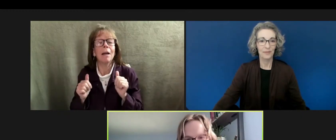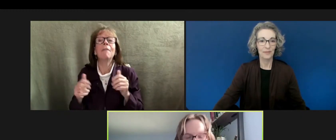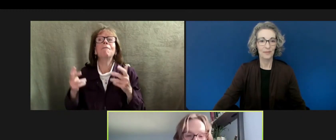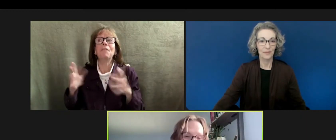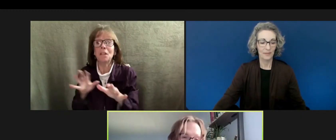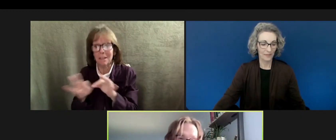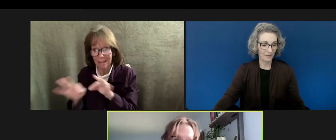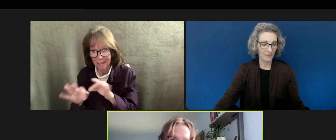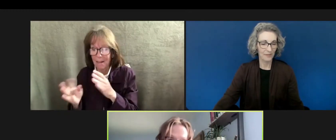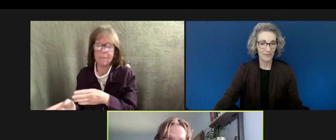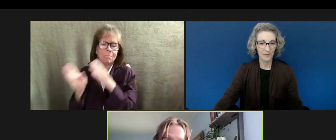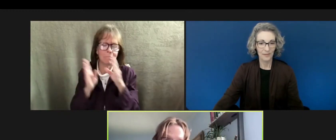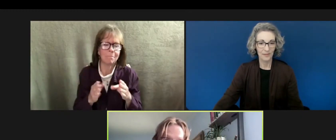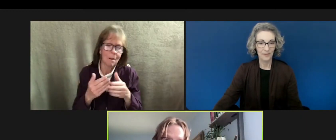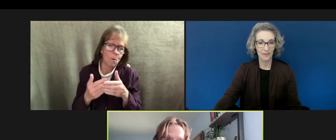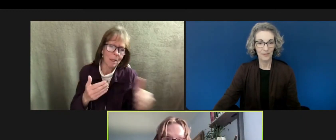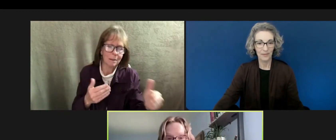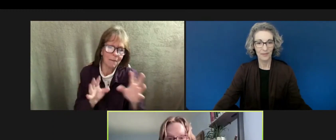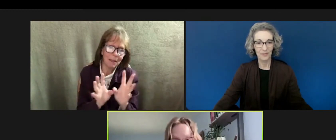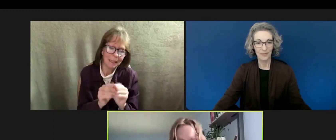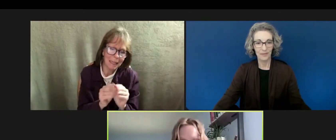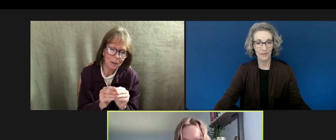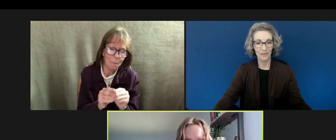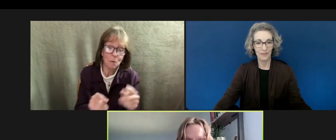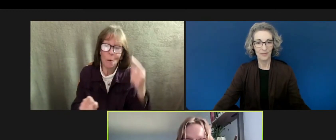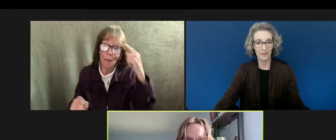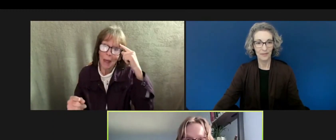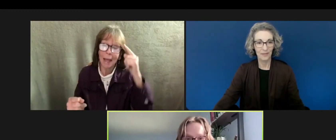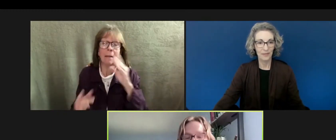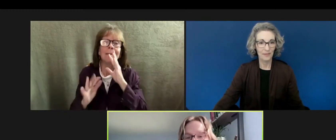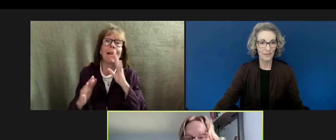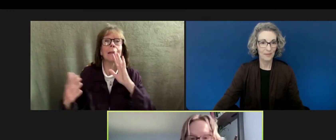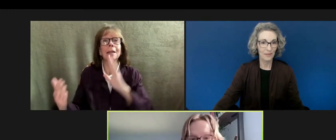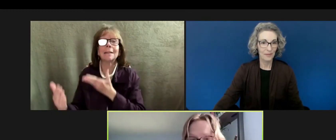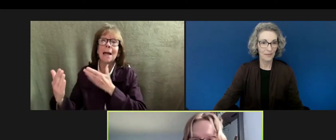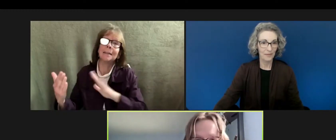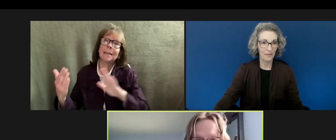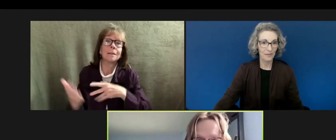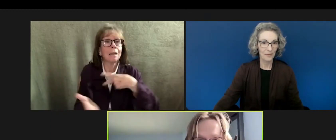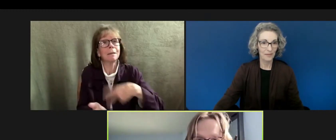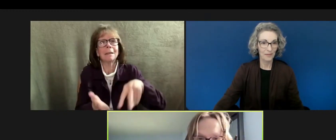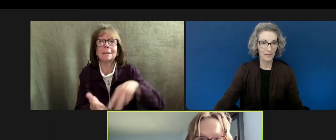So, maybe you've seen some big musicals, maybe you've seen a show on Broadway,